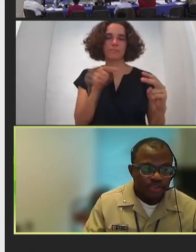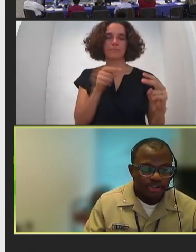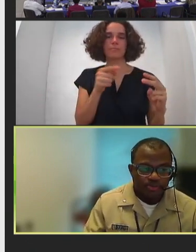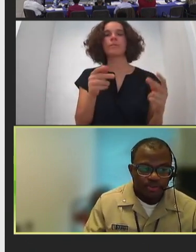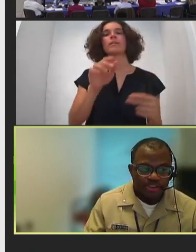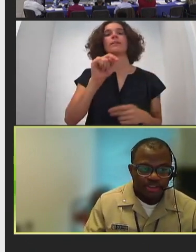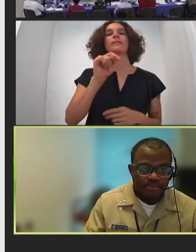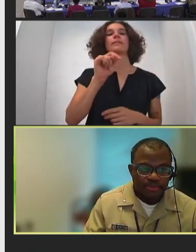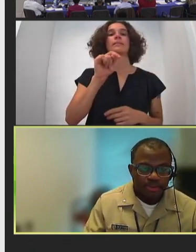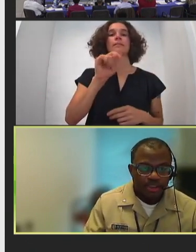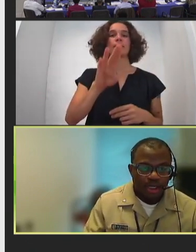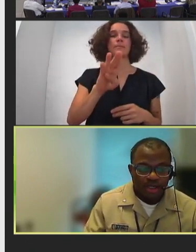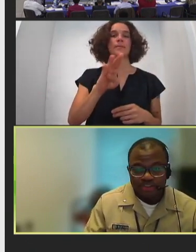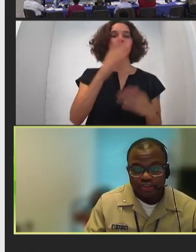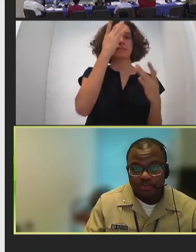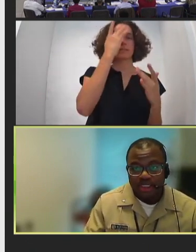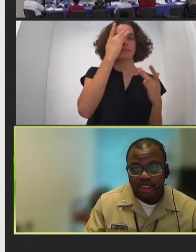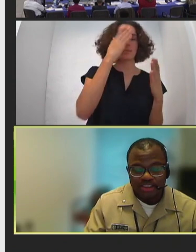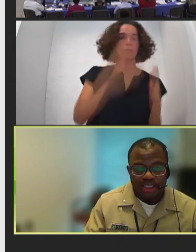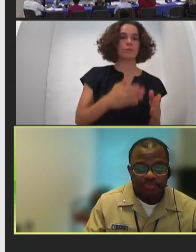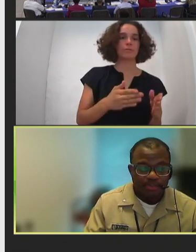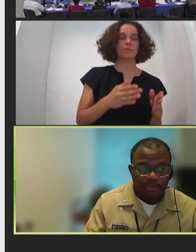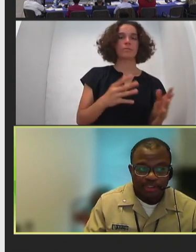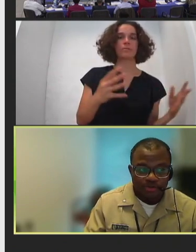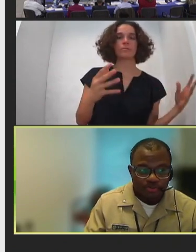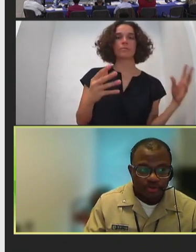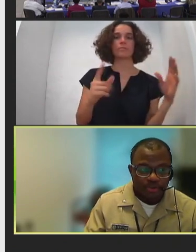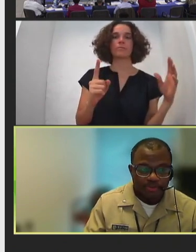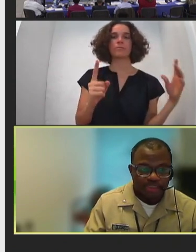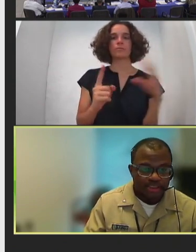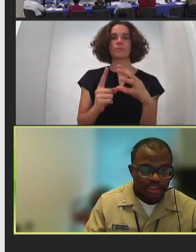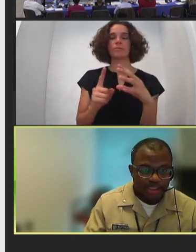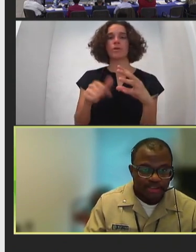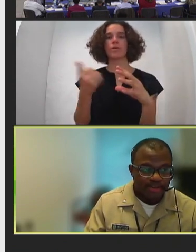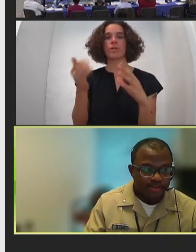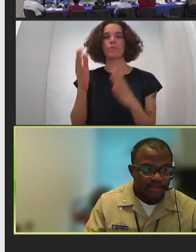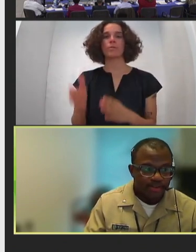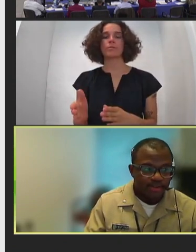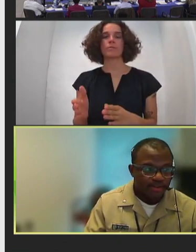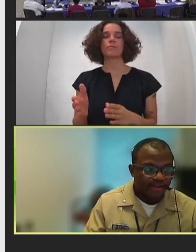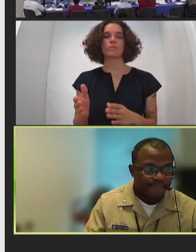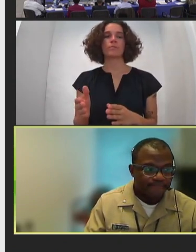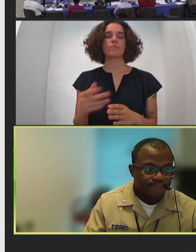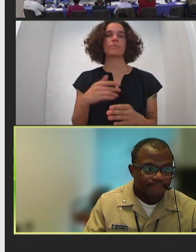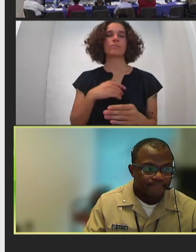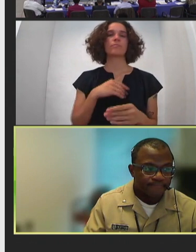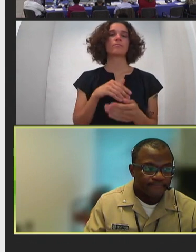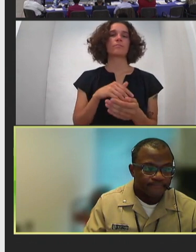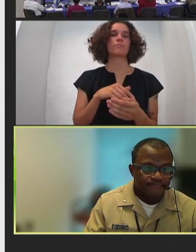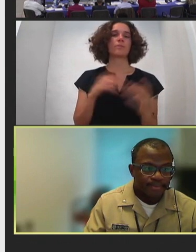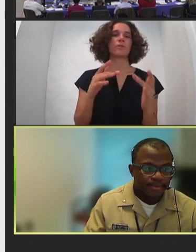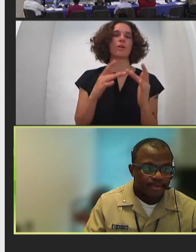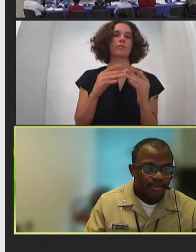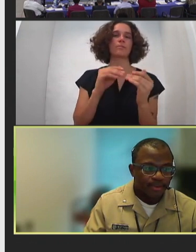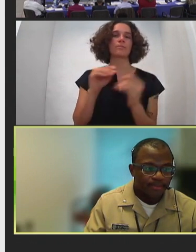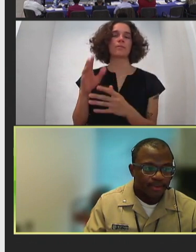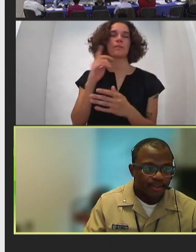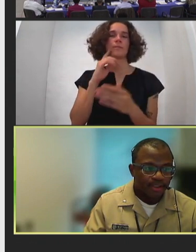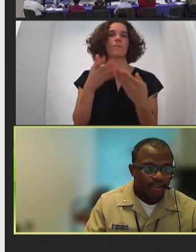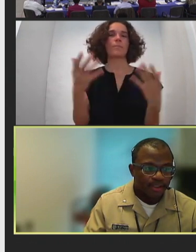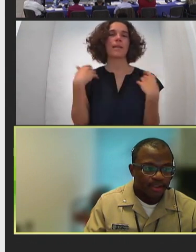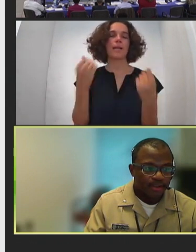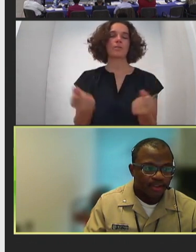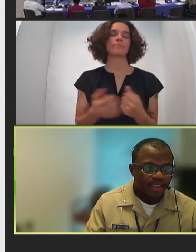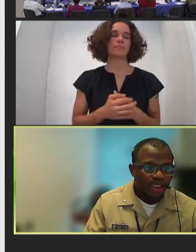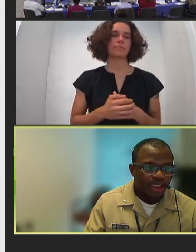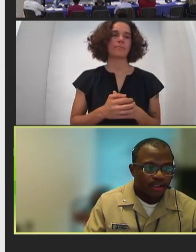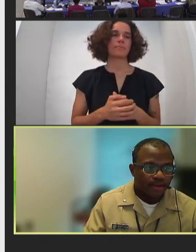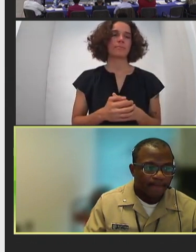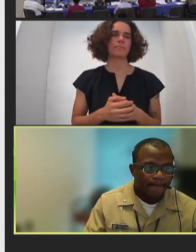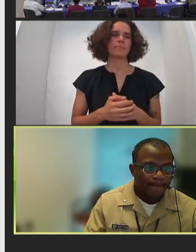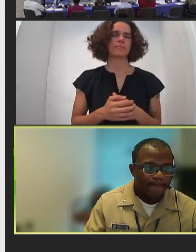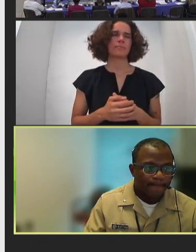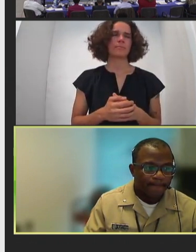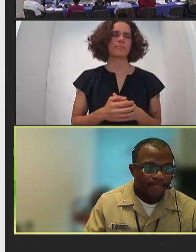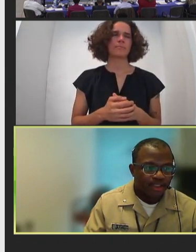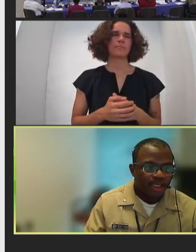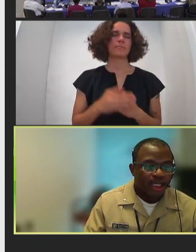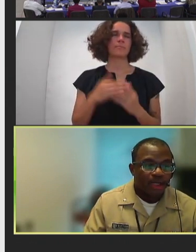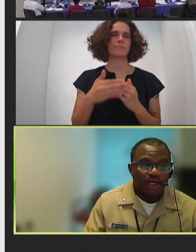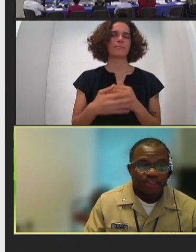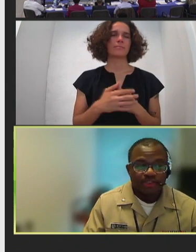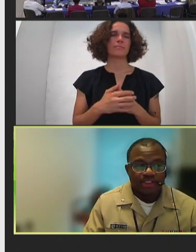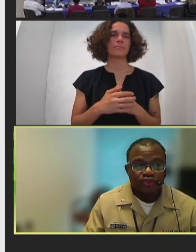another person, often termed a contact by public health programs -- next slide -- approximately 20